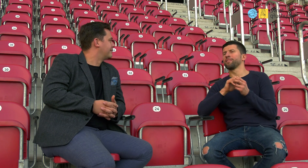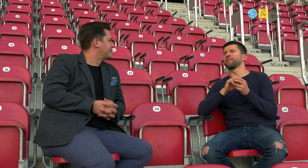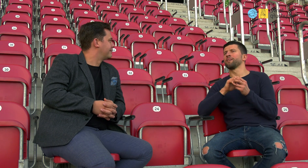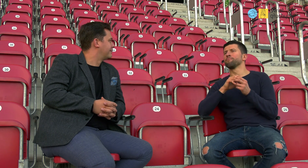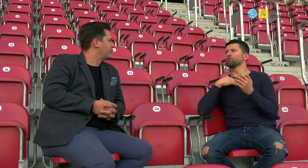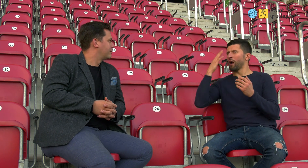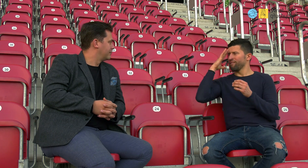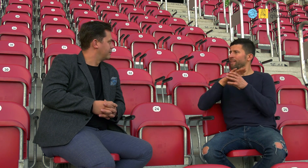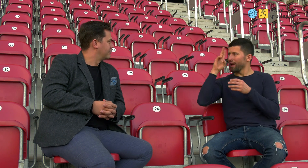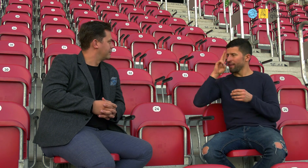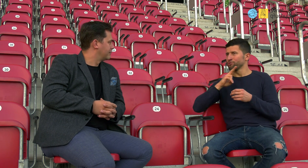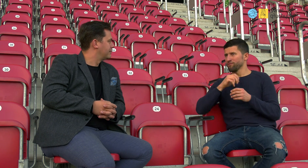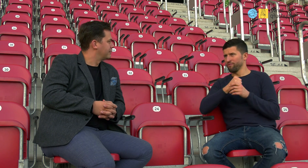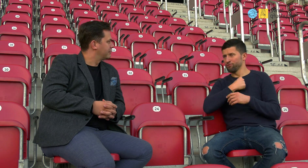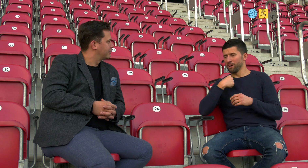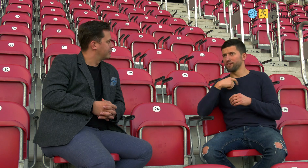I lived in Warsaw in a boarding school